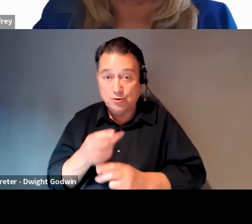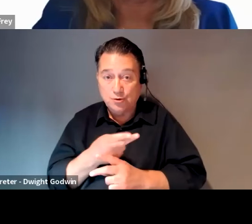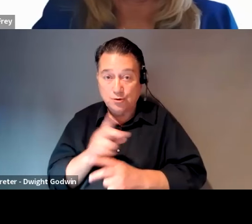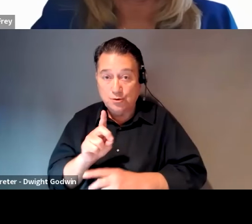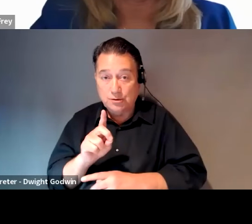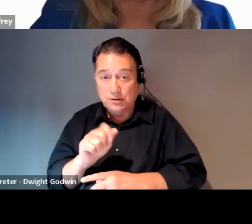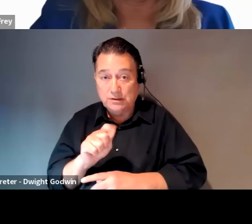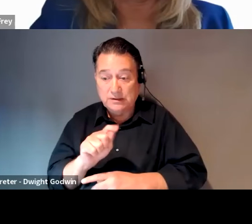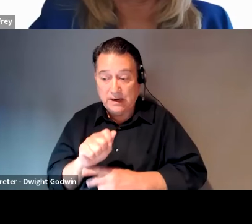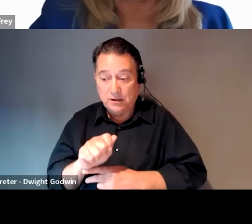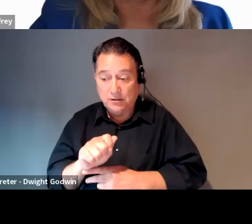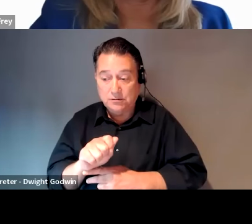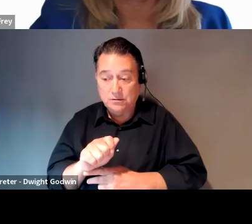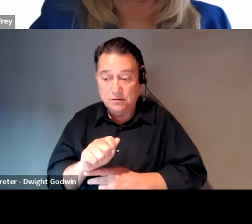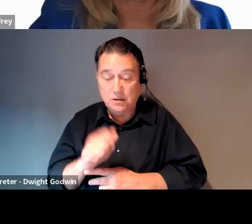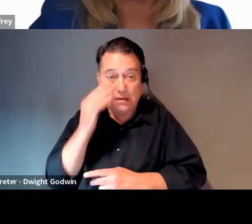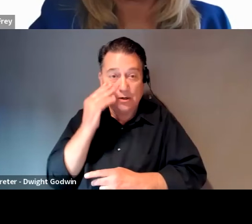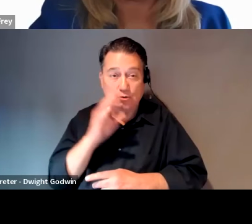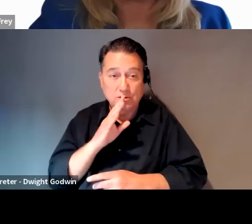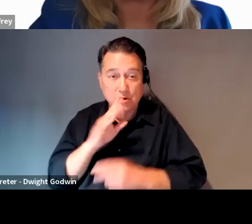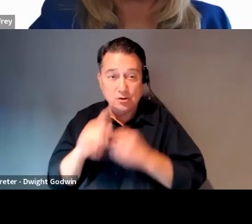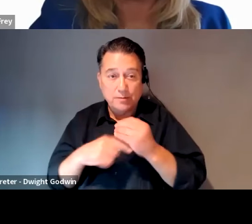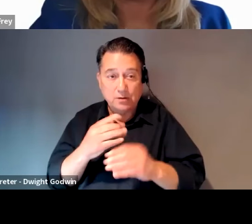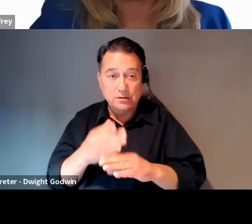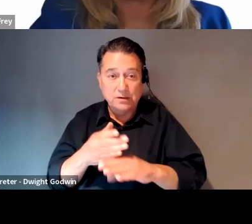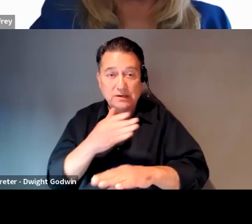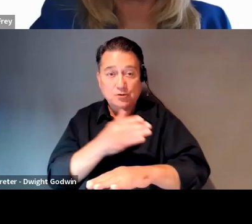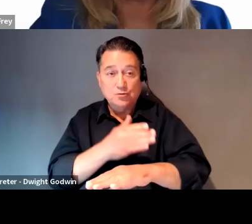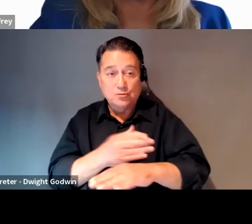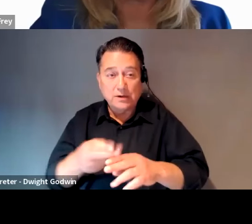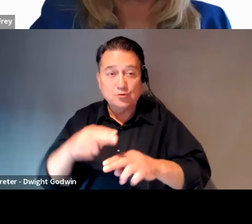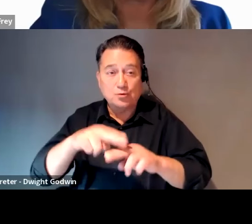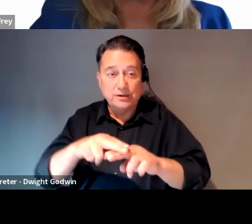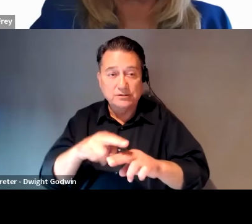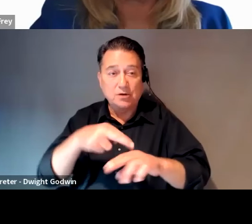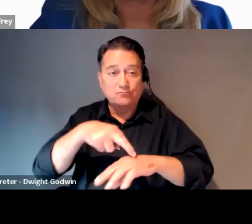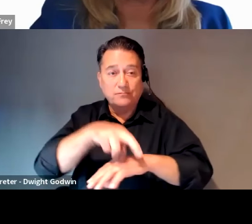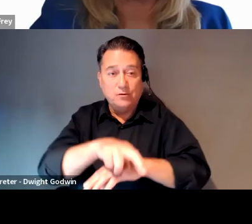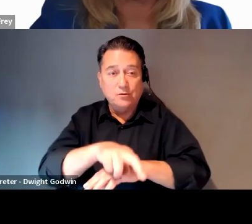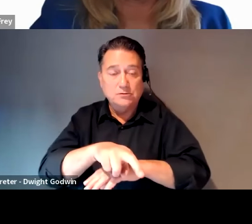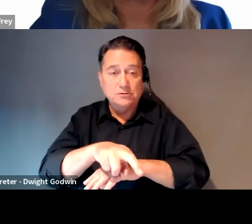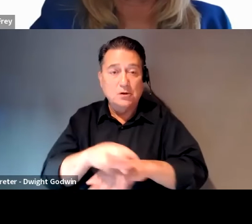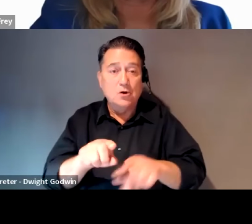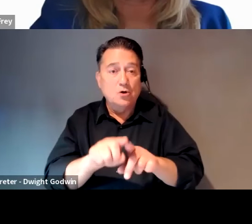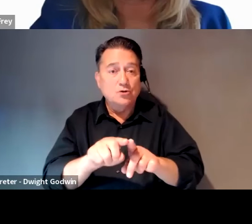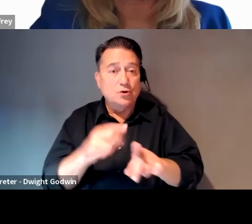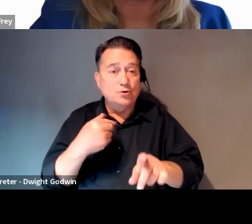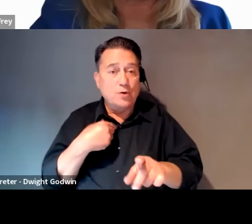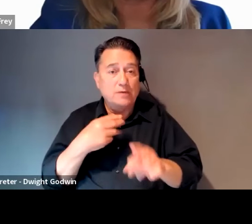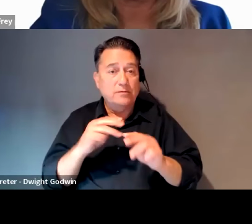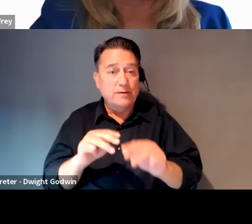I know you talked about having that increase of referrals, which was very exciting. And then you also have a method which you guys are reviewing data,